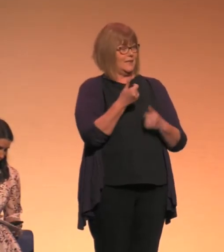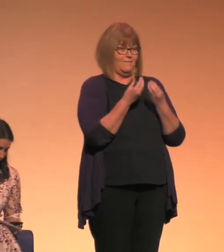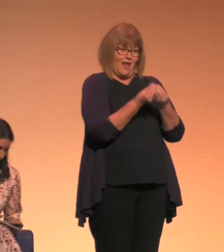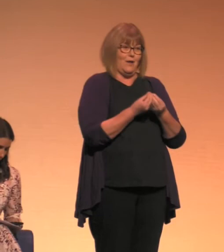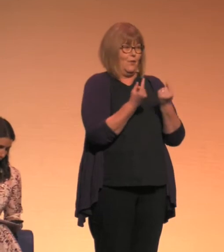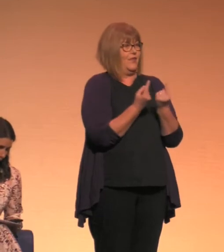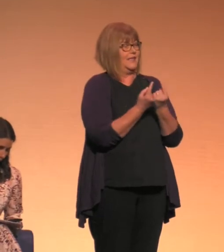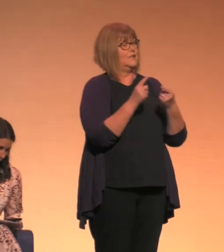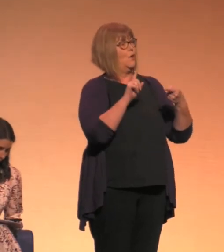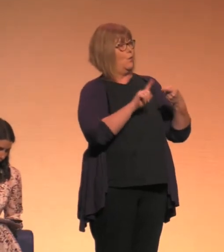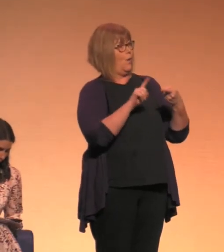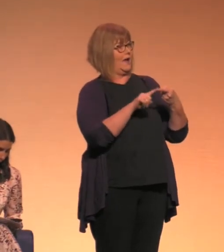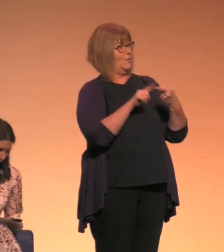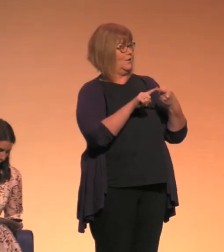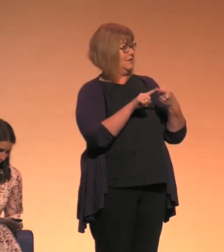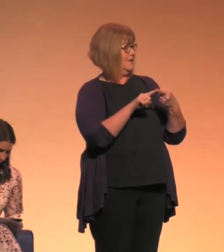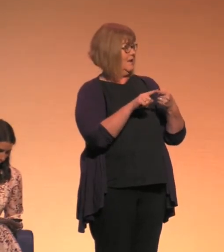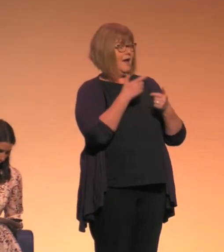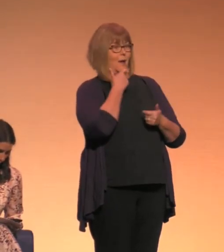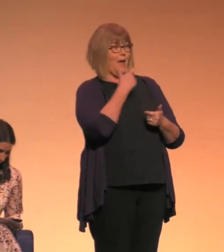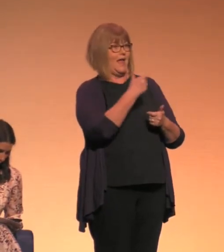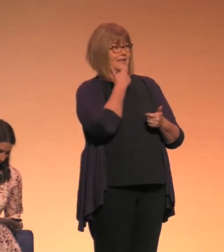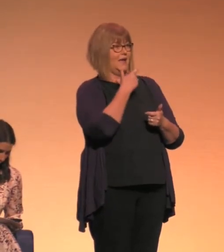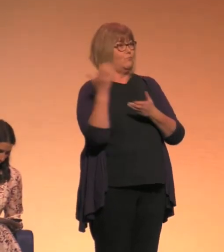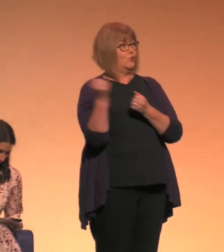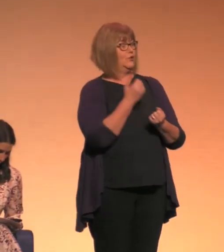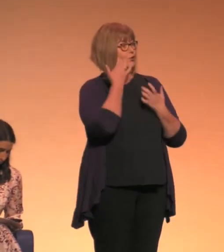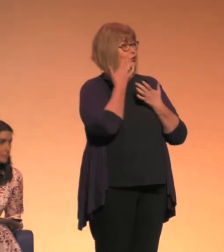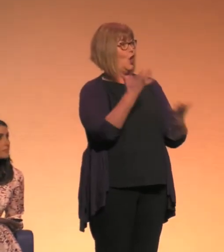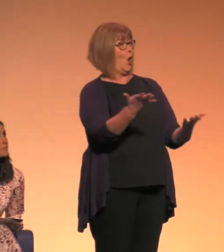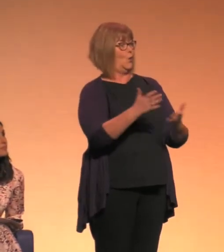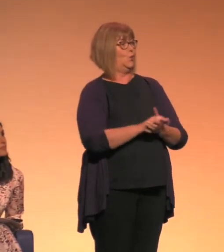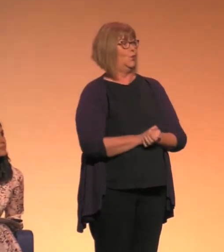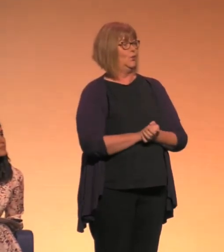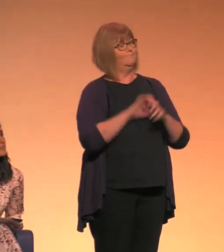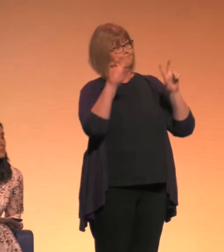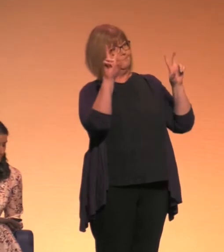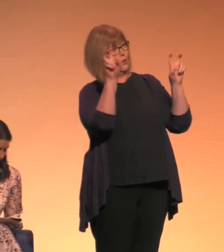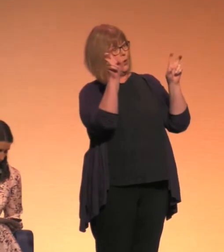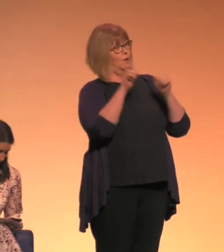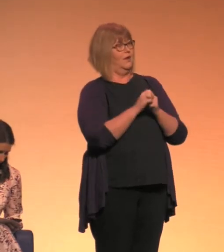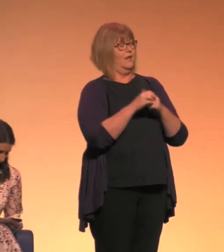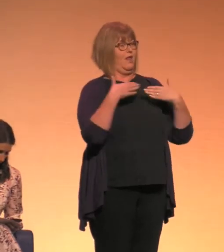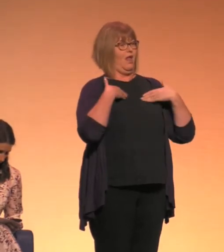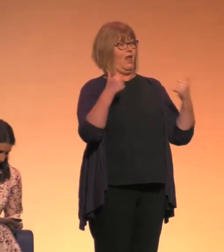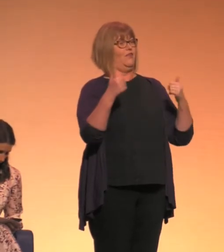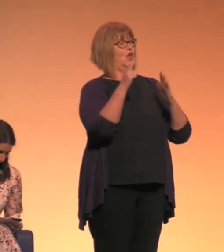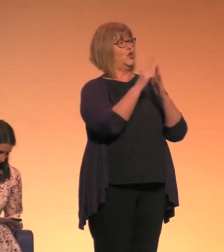that was particularly striking and I've brought along to show you. It's called, "Healthy New Zealanders, Briefing